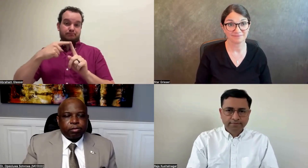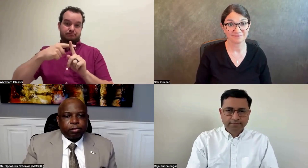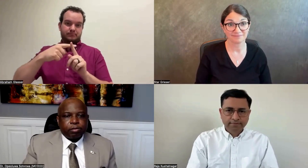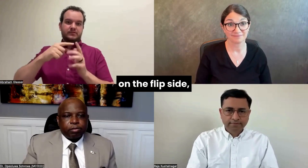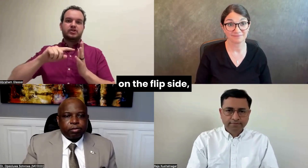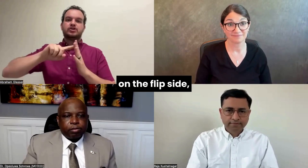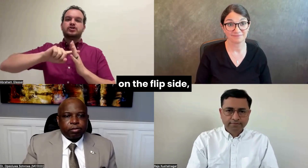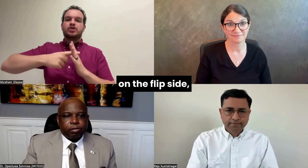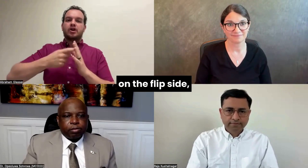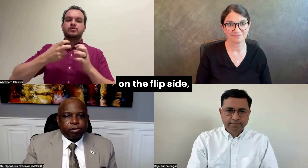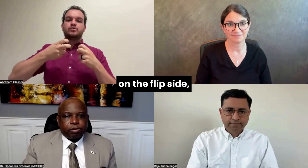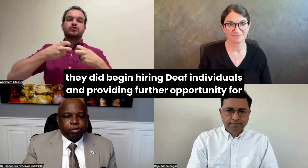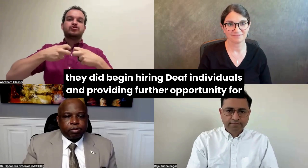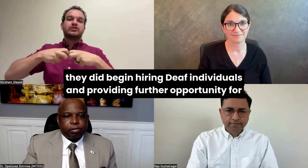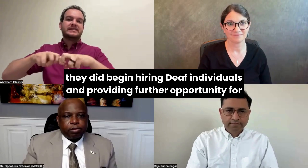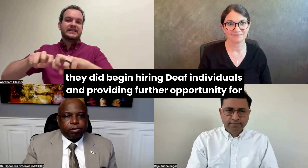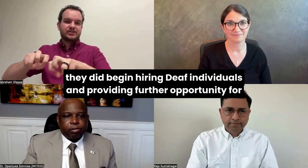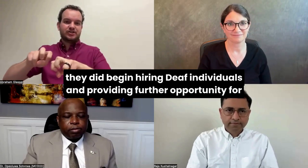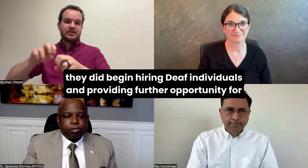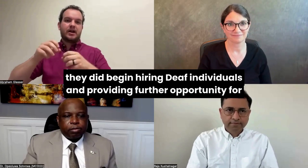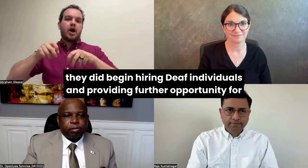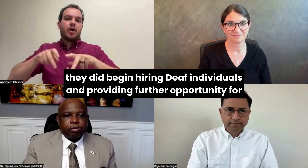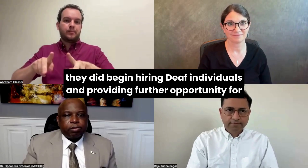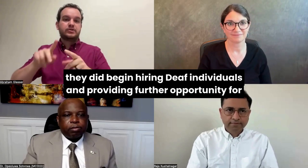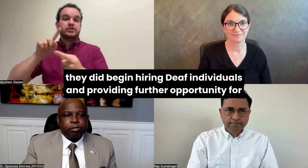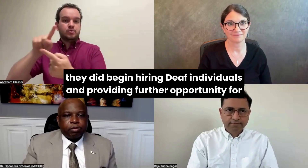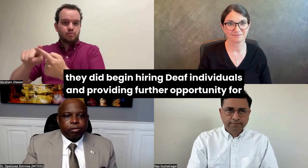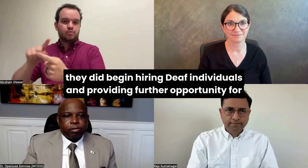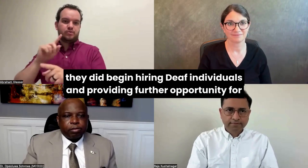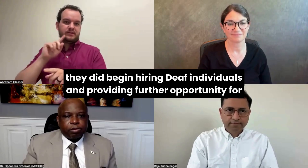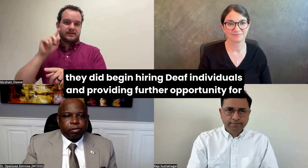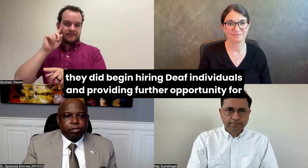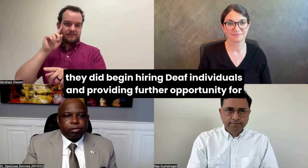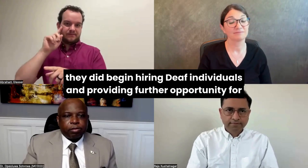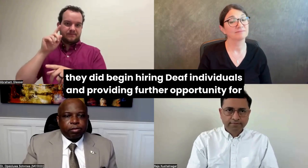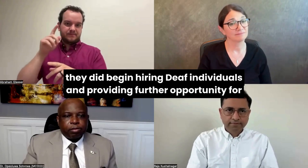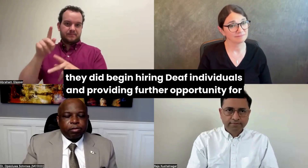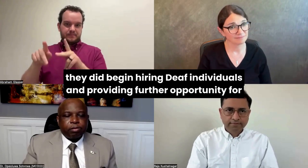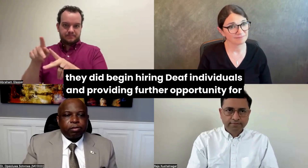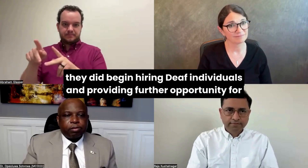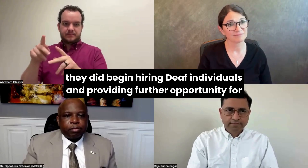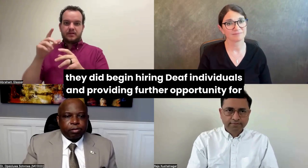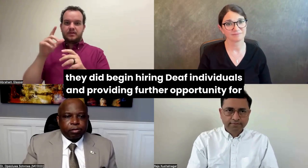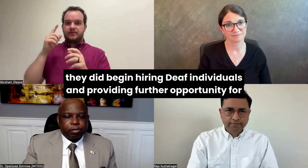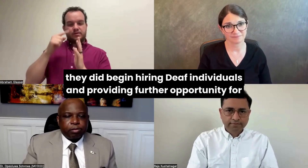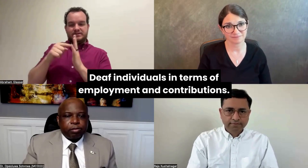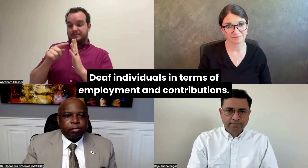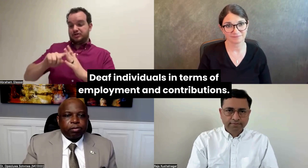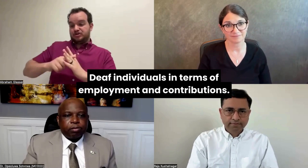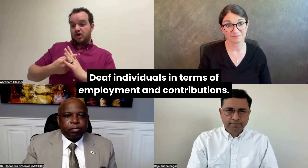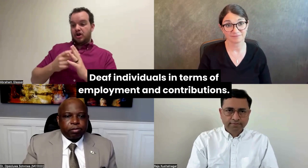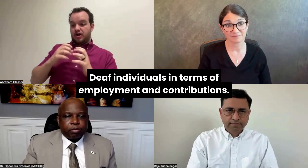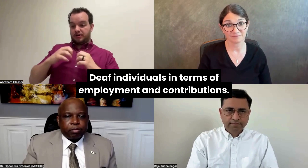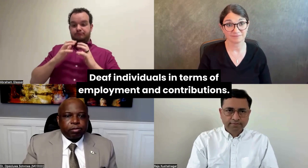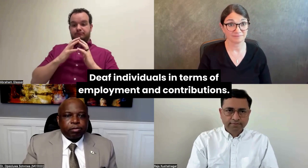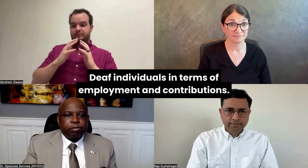they did begin hiring Deaf individuals and providing further opportunity for Deaf individuals in terms of employment and contributions.